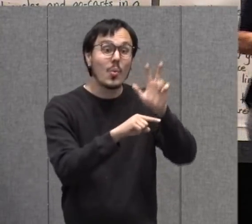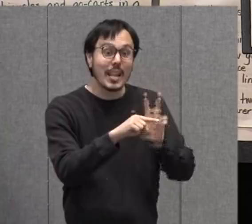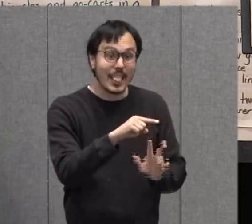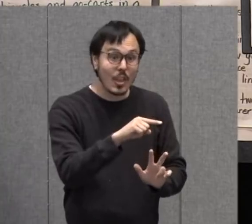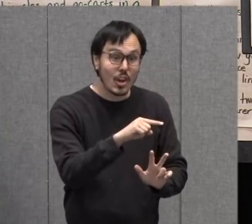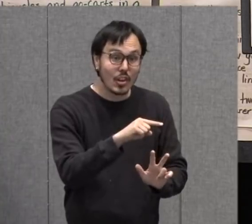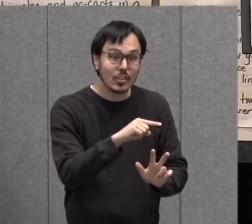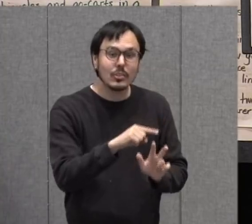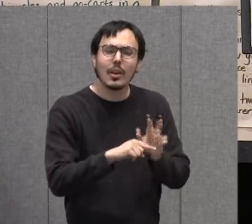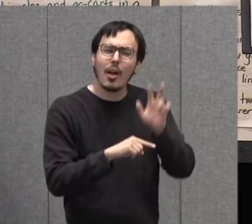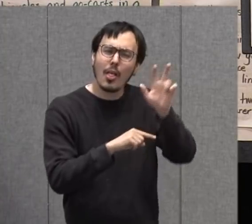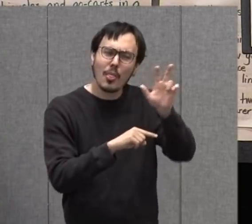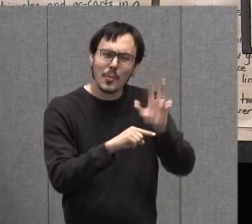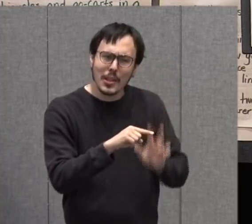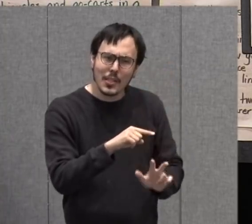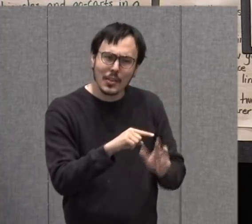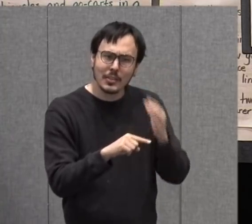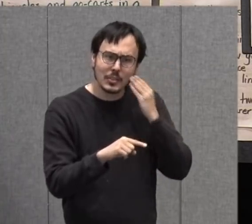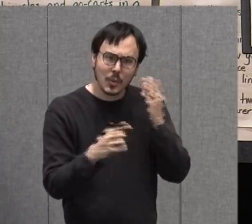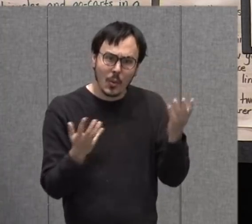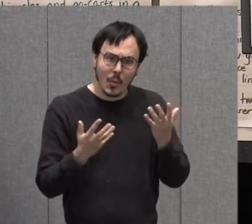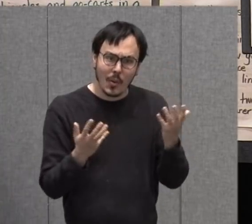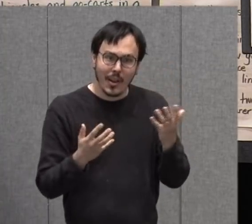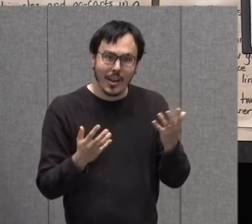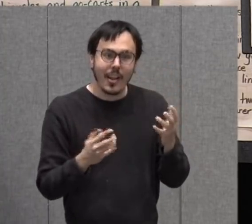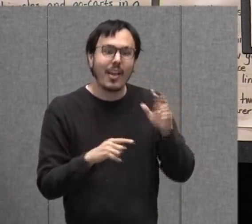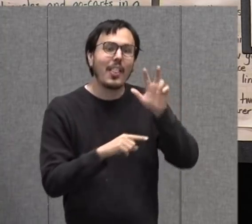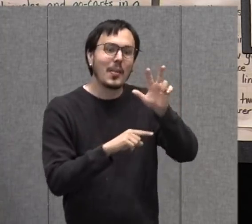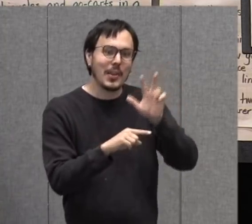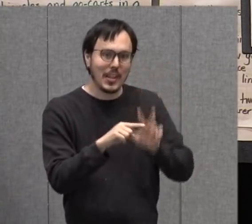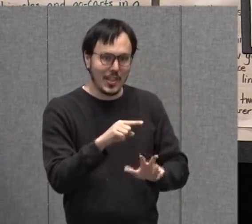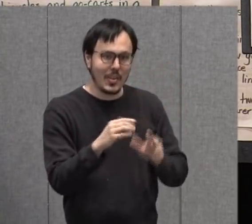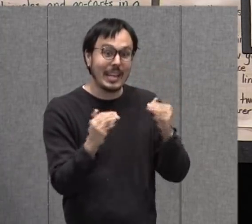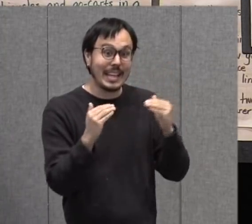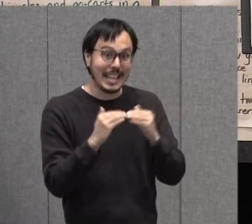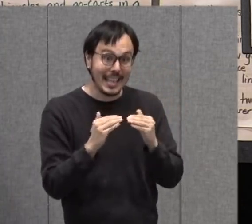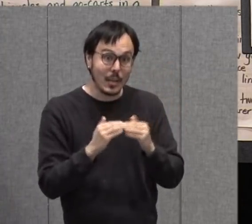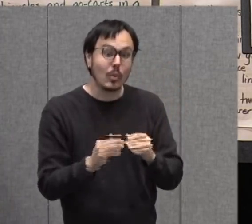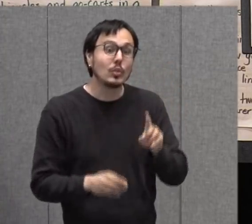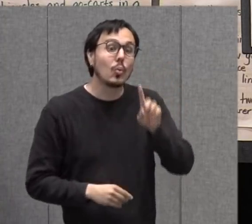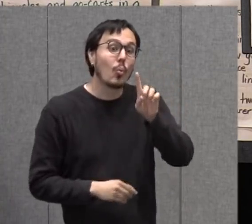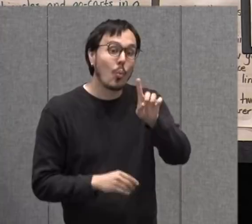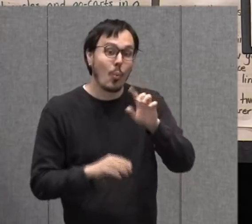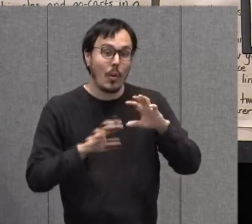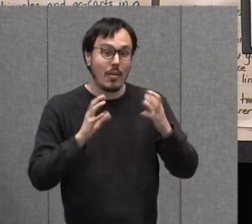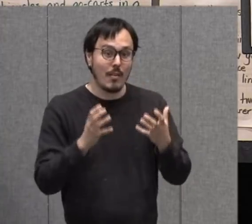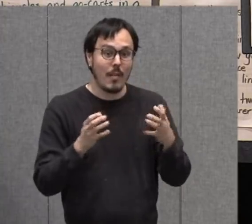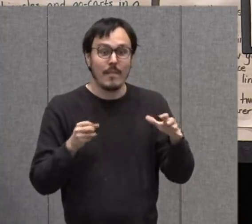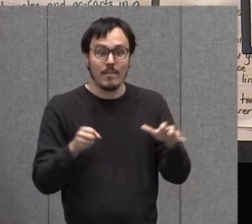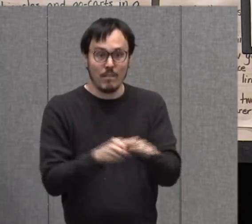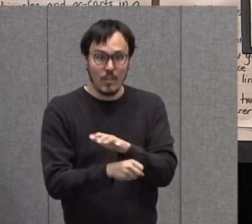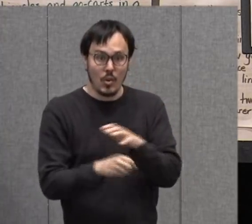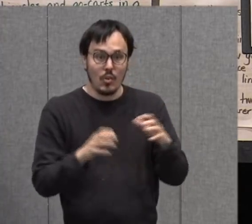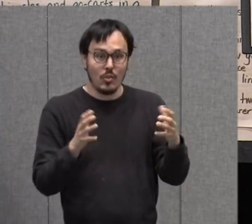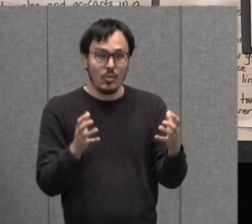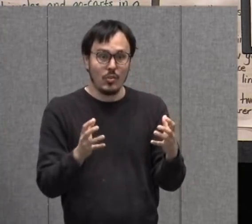Three thirds equals one whole, right. We can see it right here. Three thirds equals one whole.